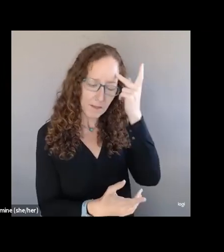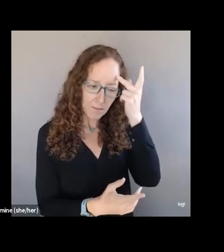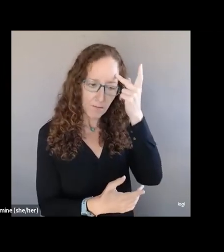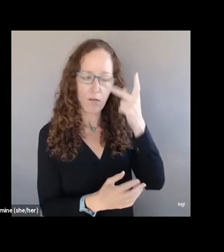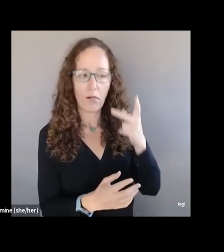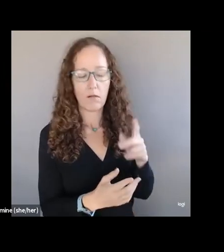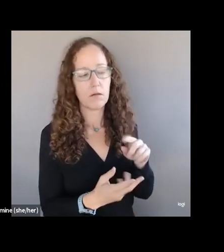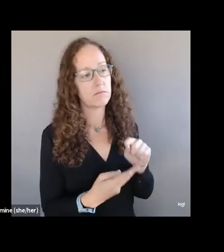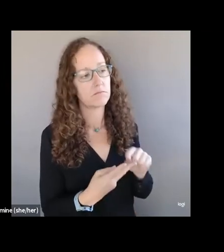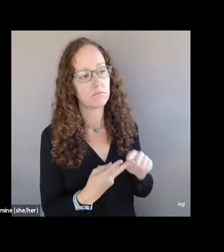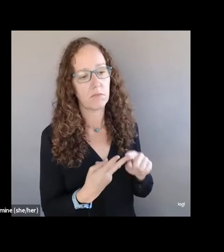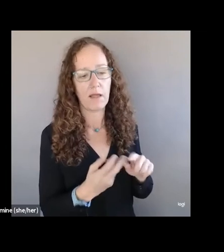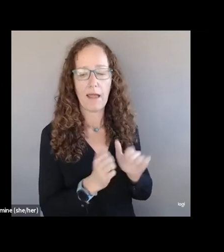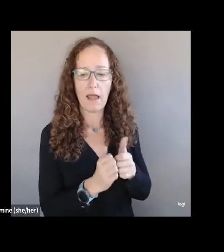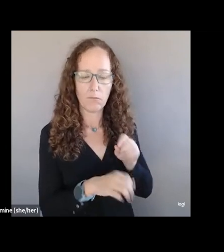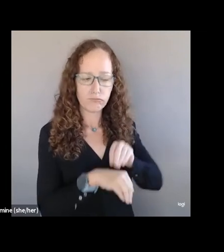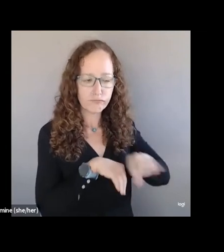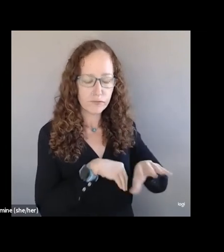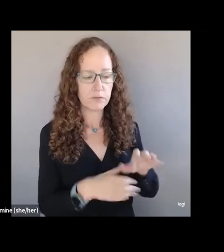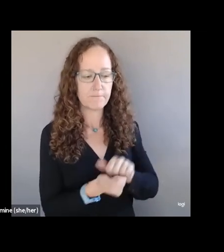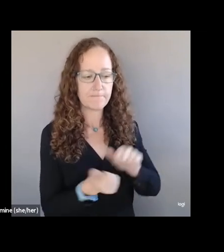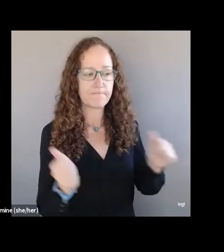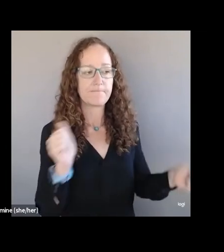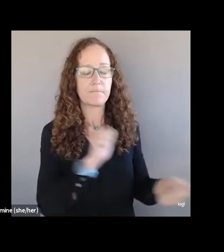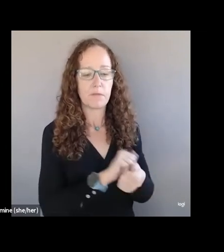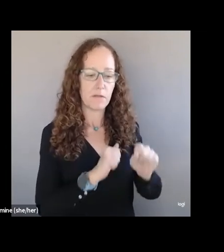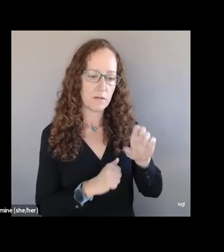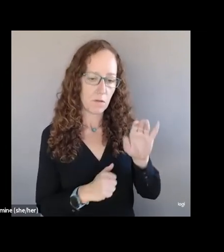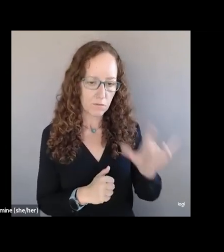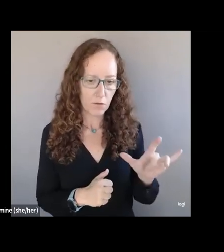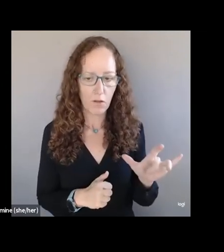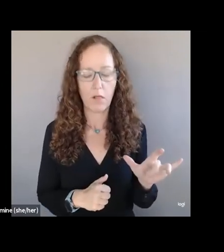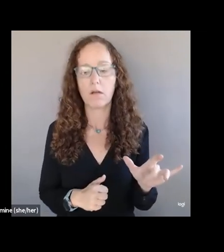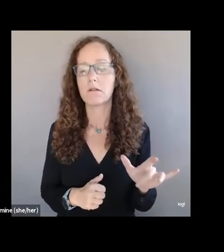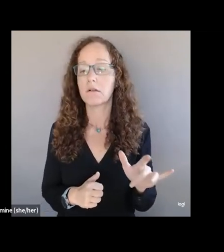So, in the words of Leif Patel to name settler colonialism as